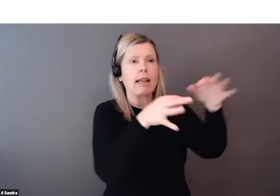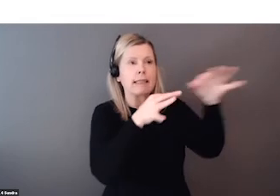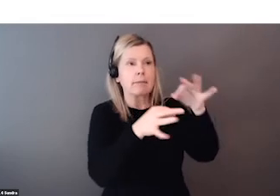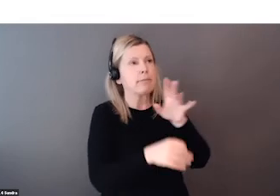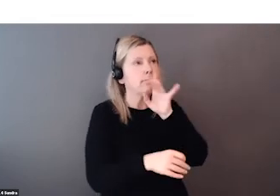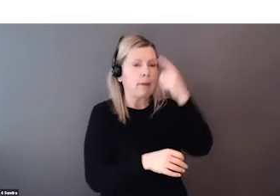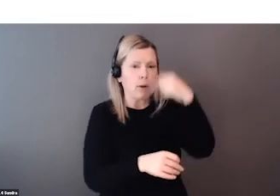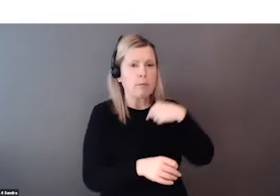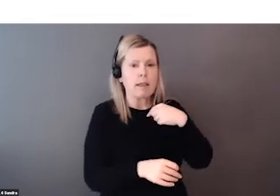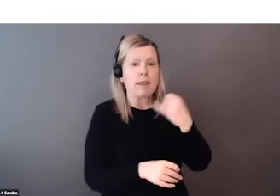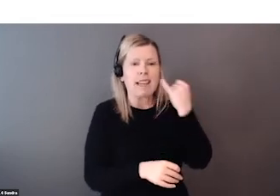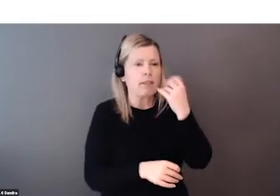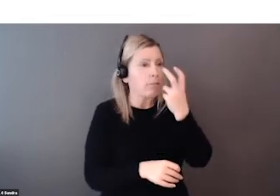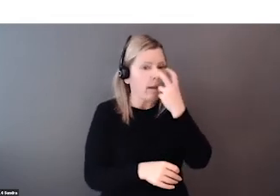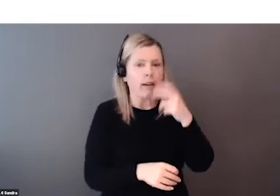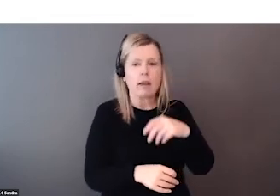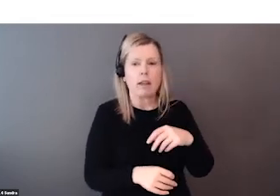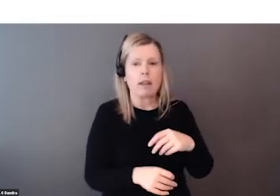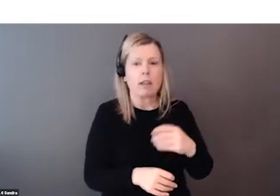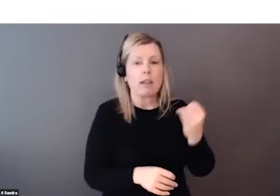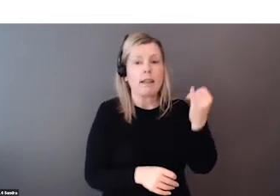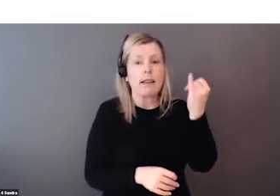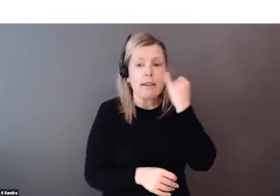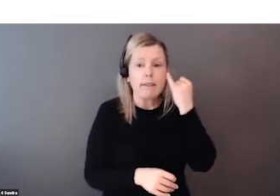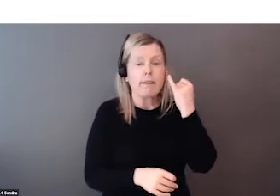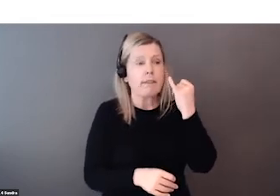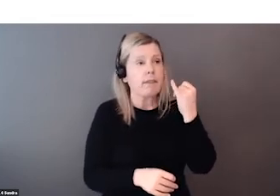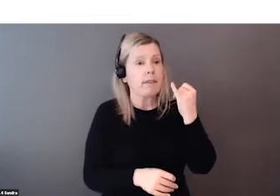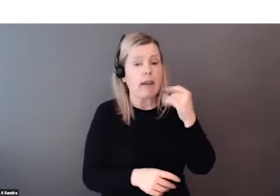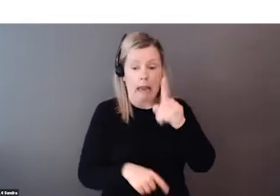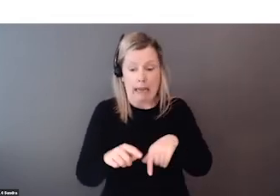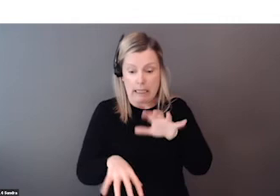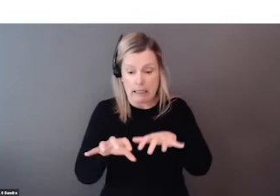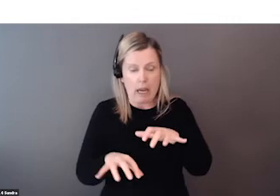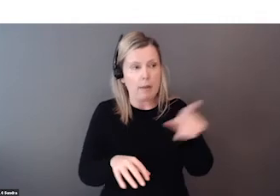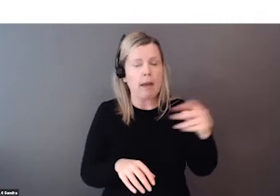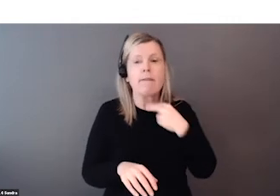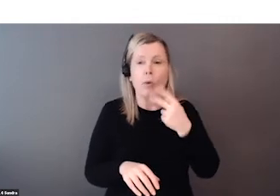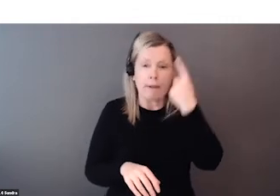whether it's images if you can't see, voice if you can't type and sentiment translation